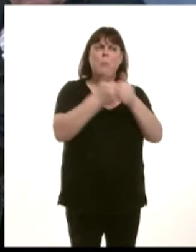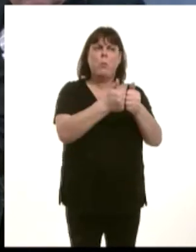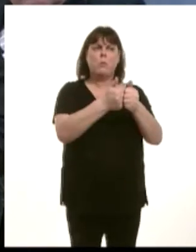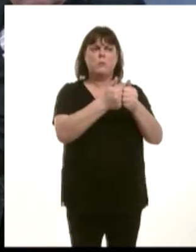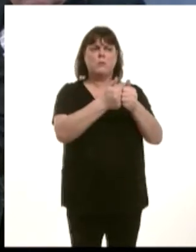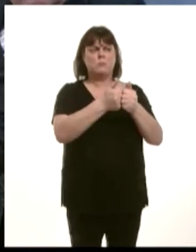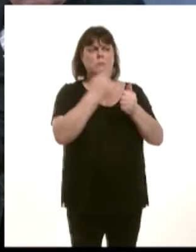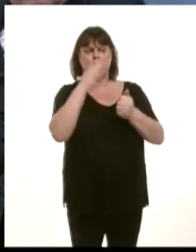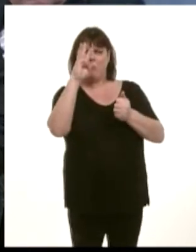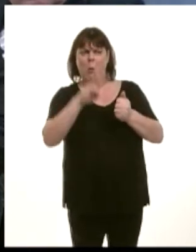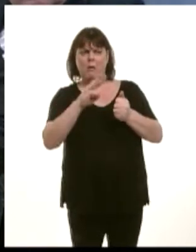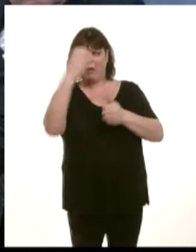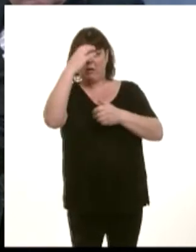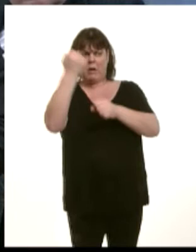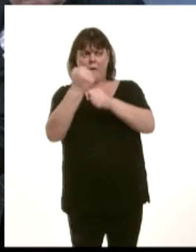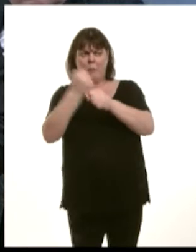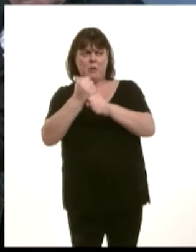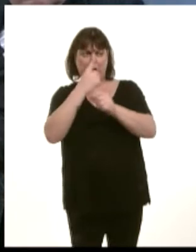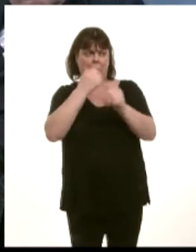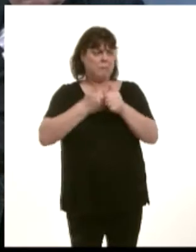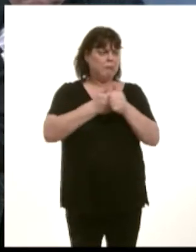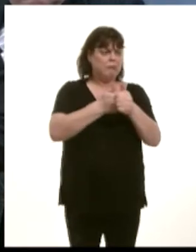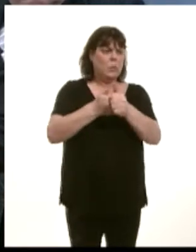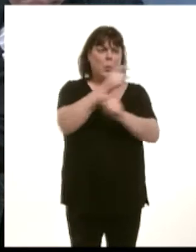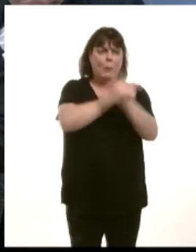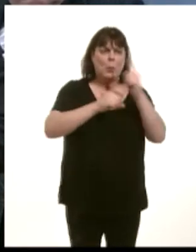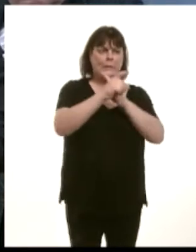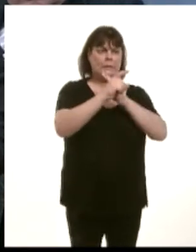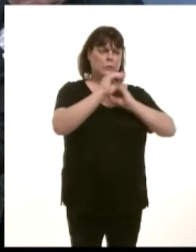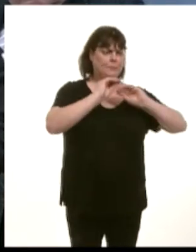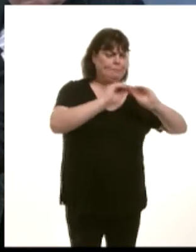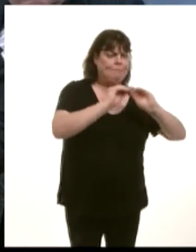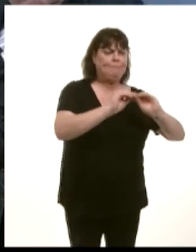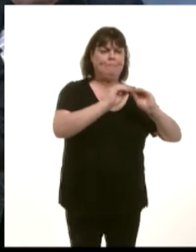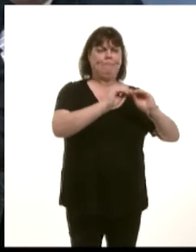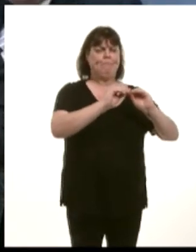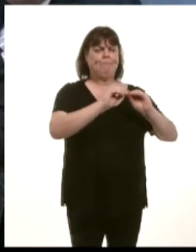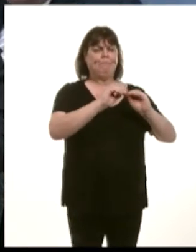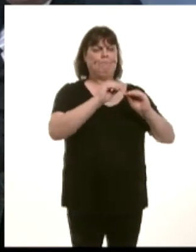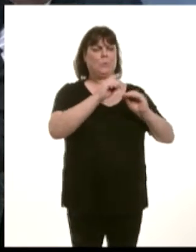Welsh Government in reaching into communities. Some of the commentators, obviously, have pointed out that we need to be addressing